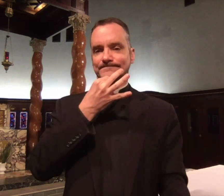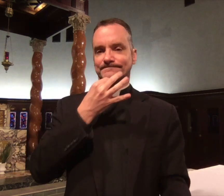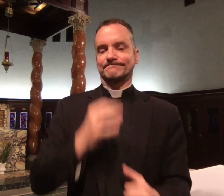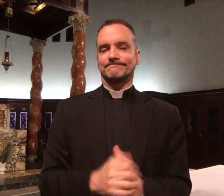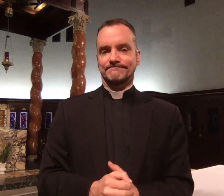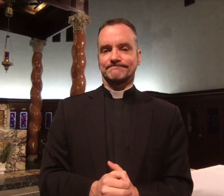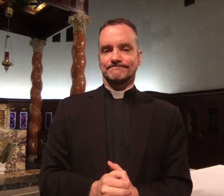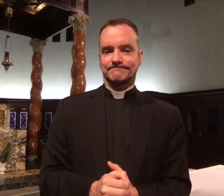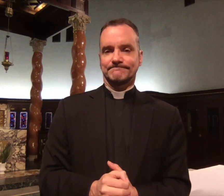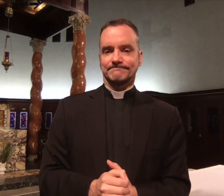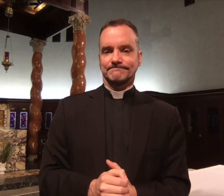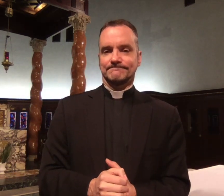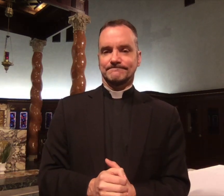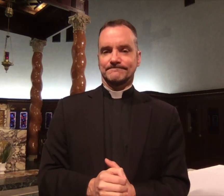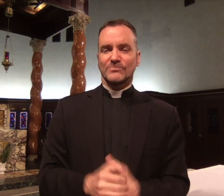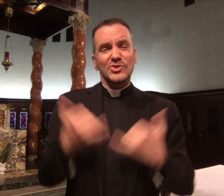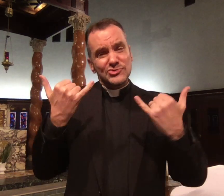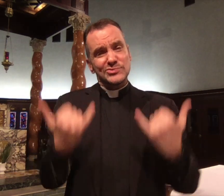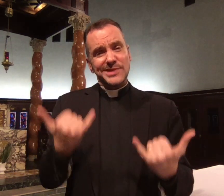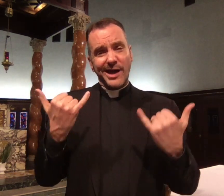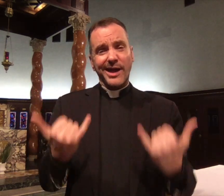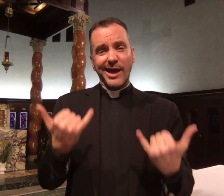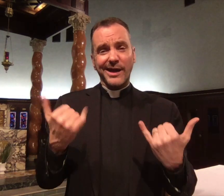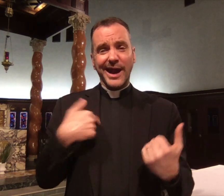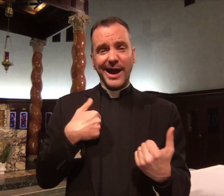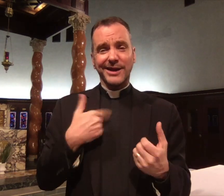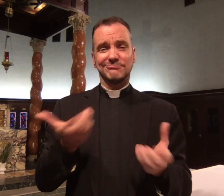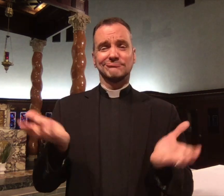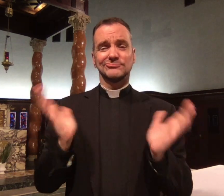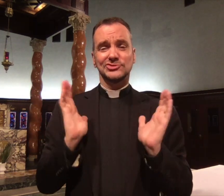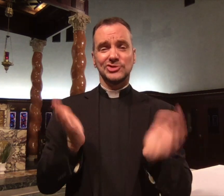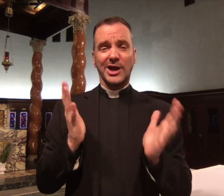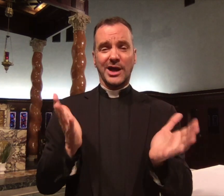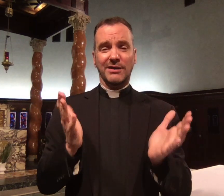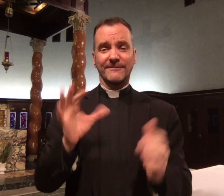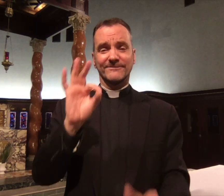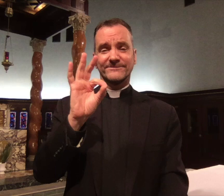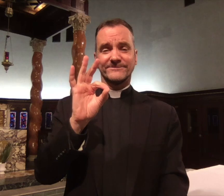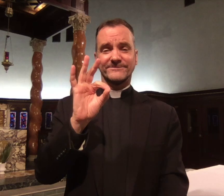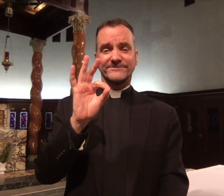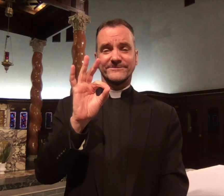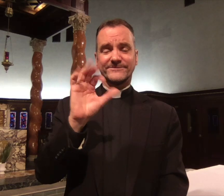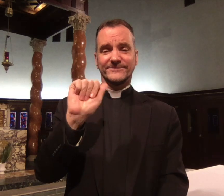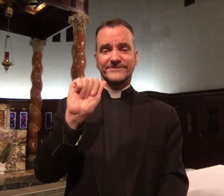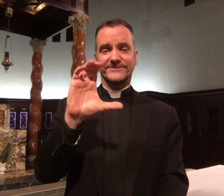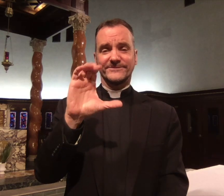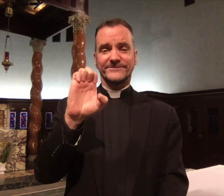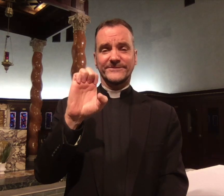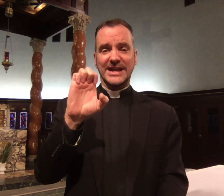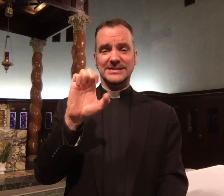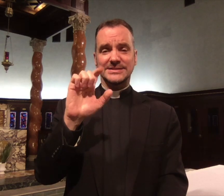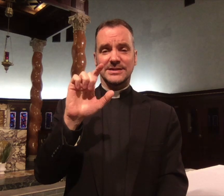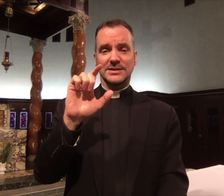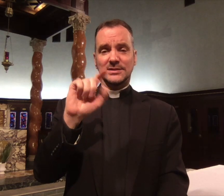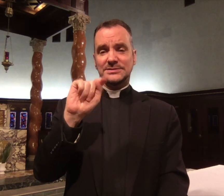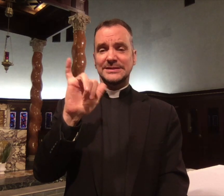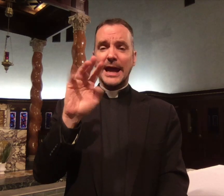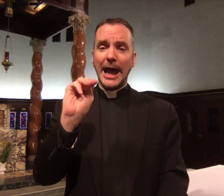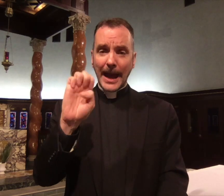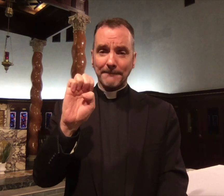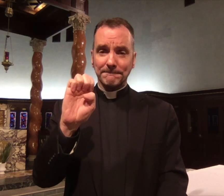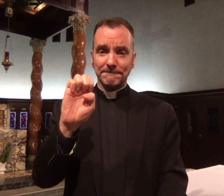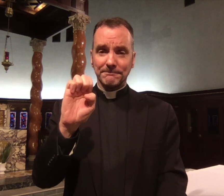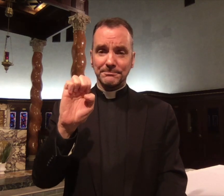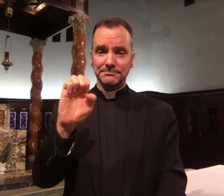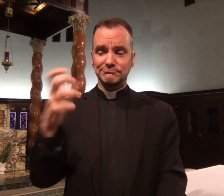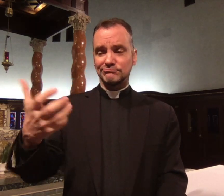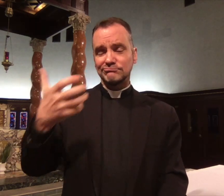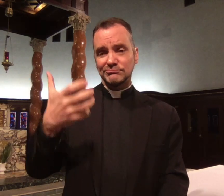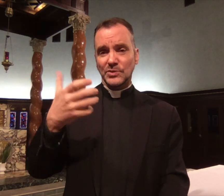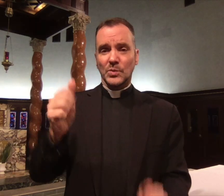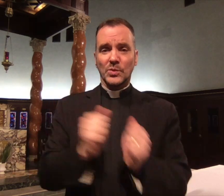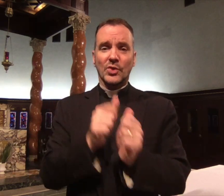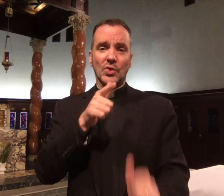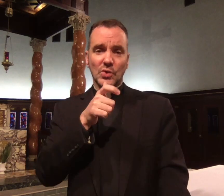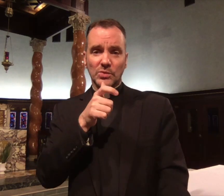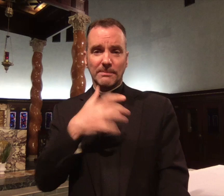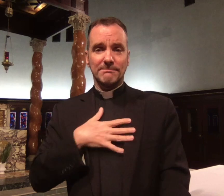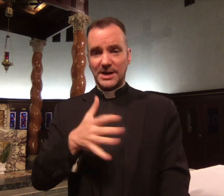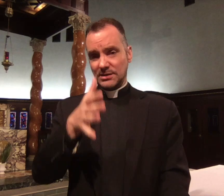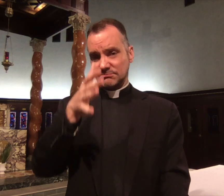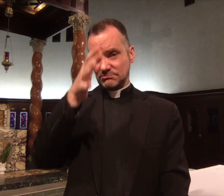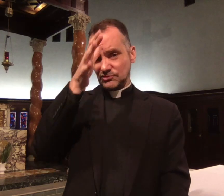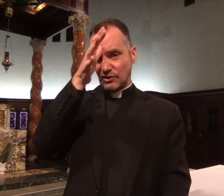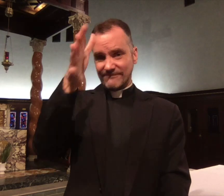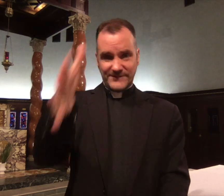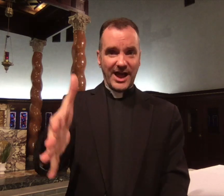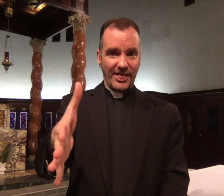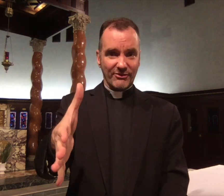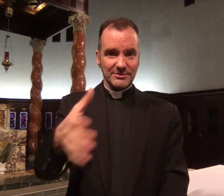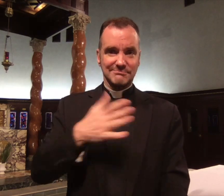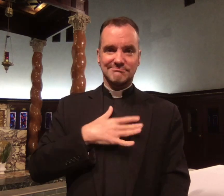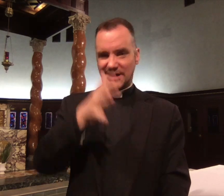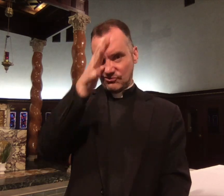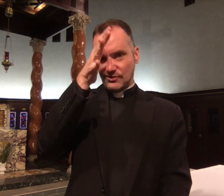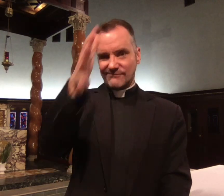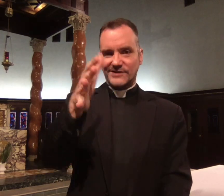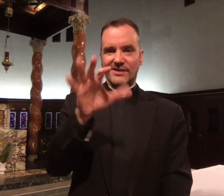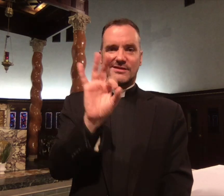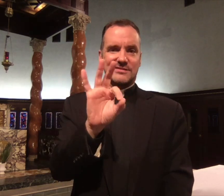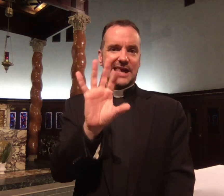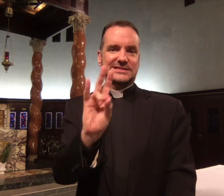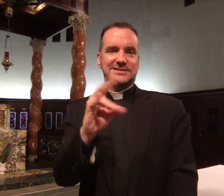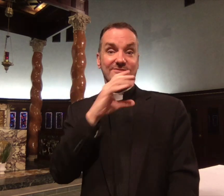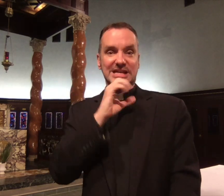He knew his time would soon come to an end. Today I had a FaceTime conversation with my grandfather.